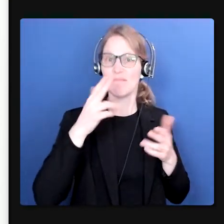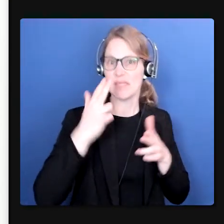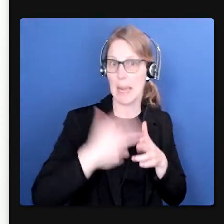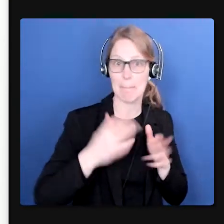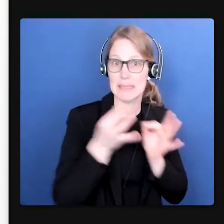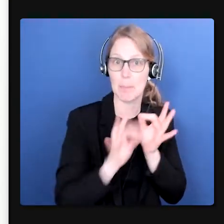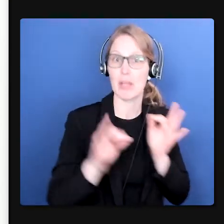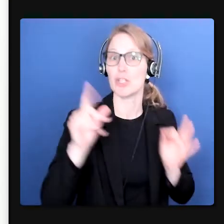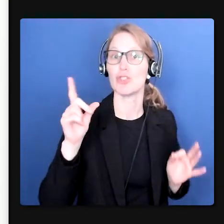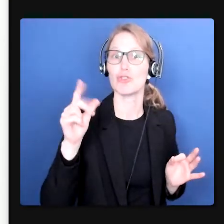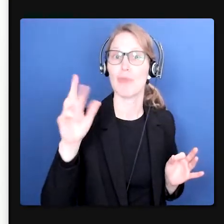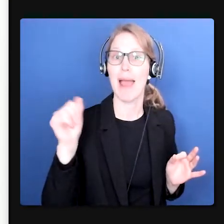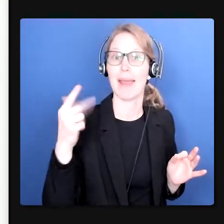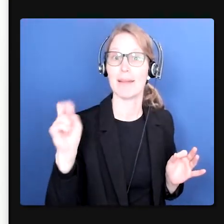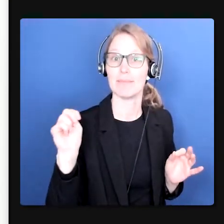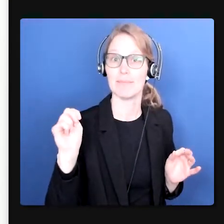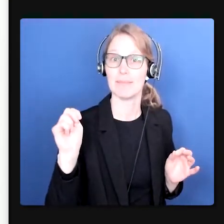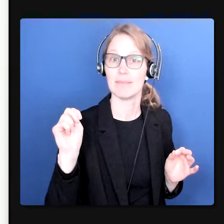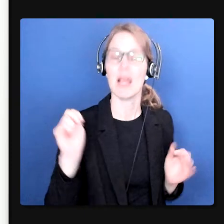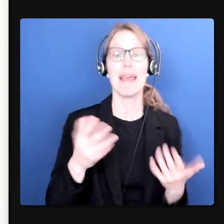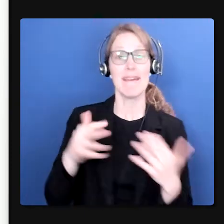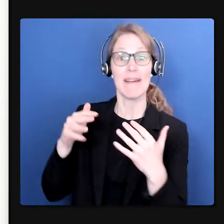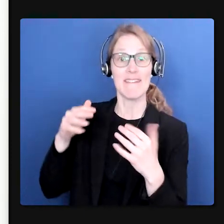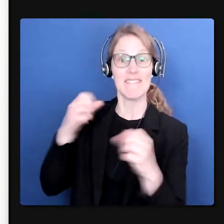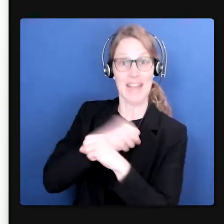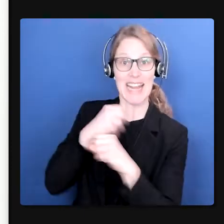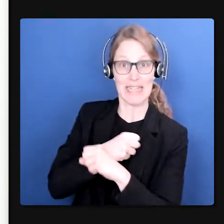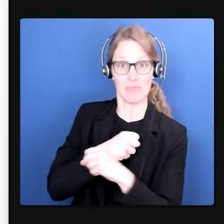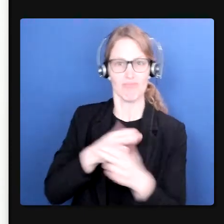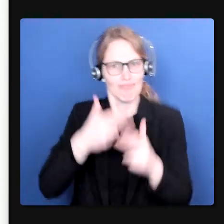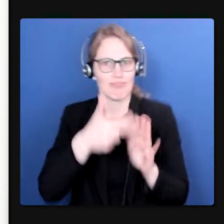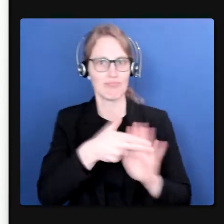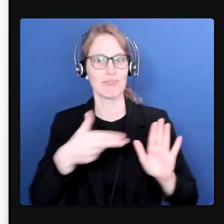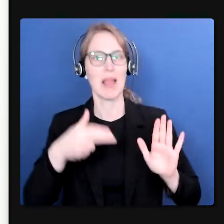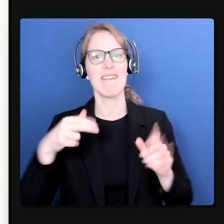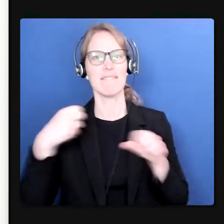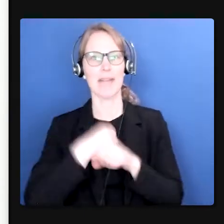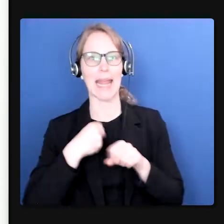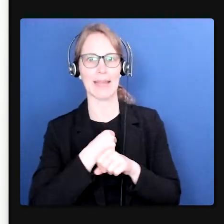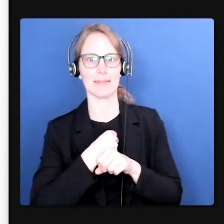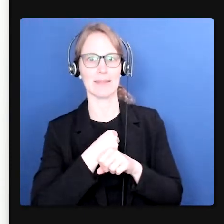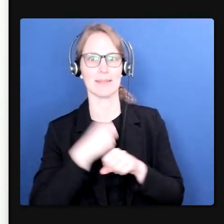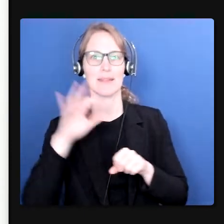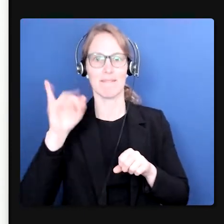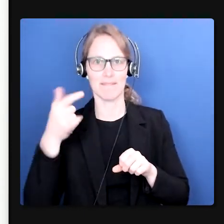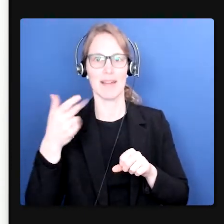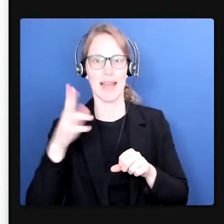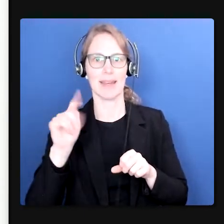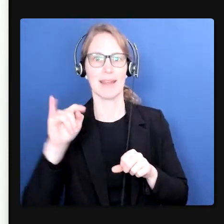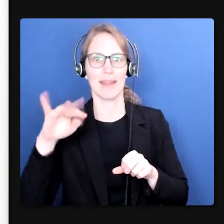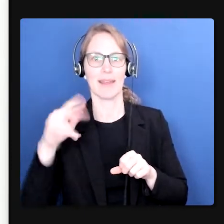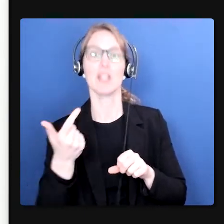it will be his name simply "driving." Fighting that JSON is "fighting." And by passing the name of this layout